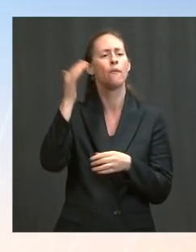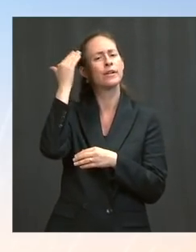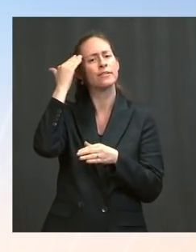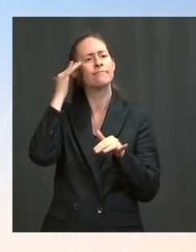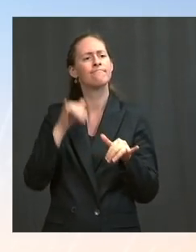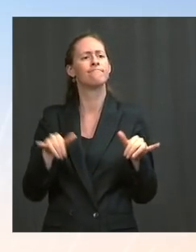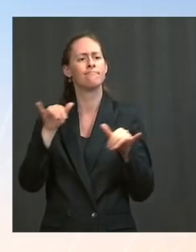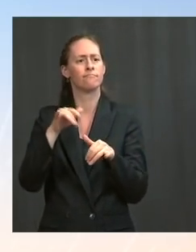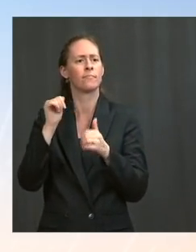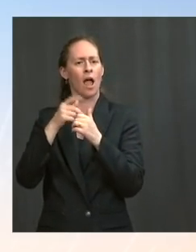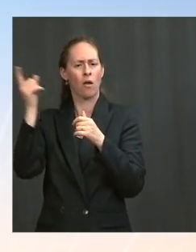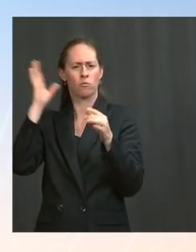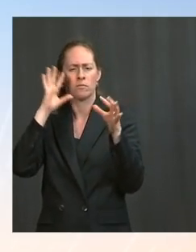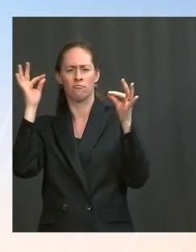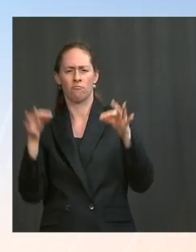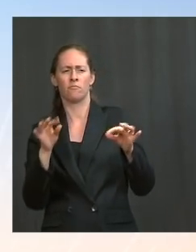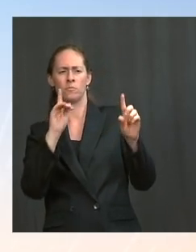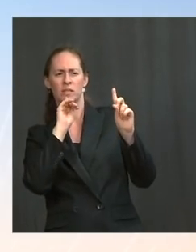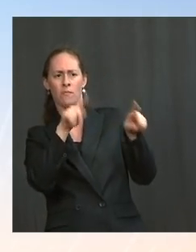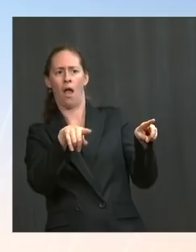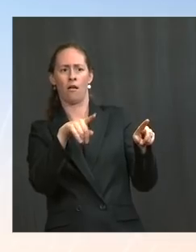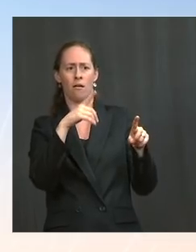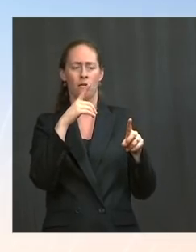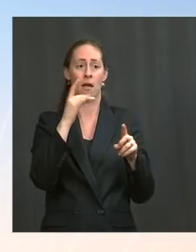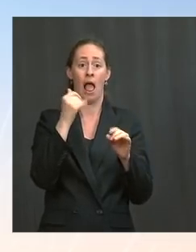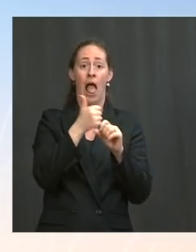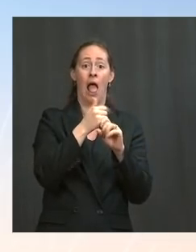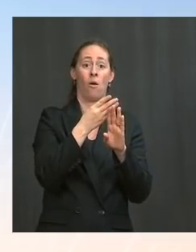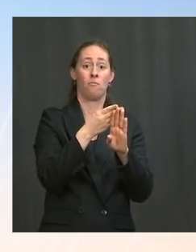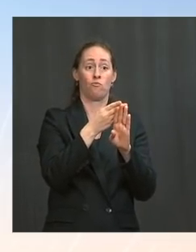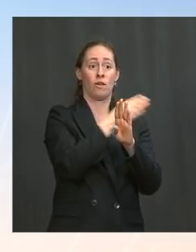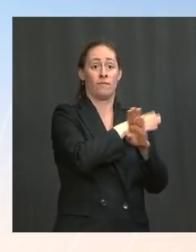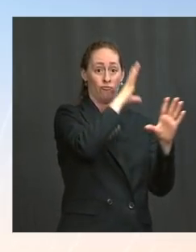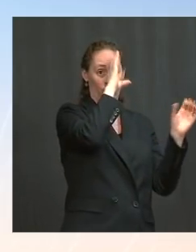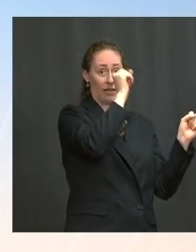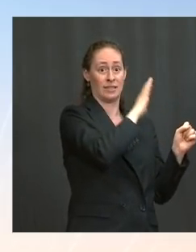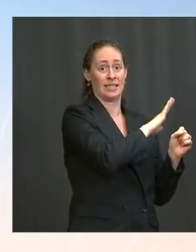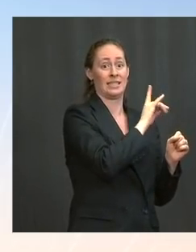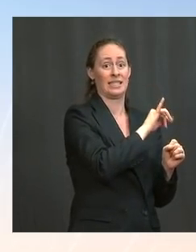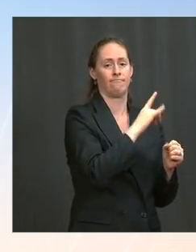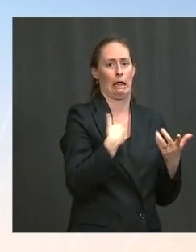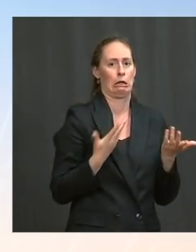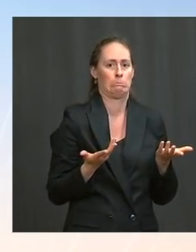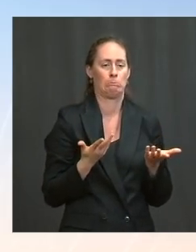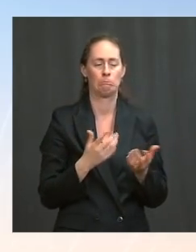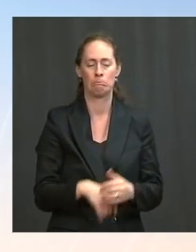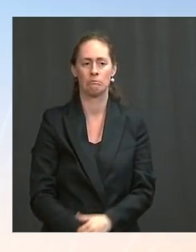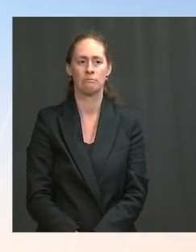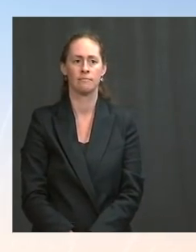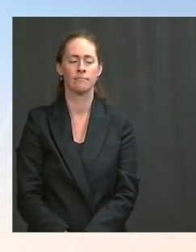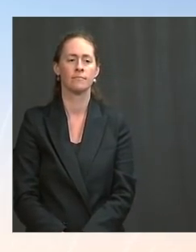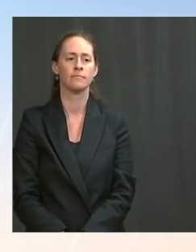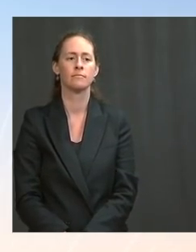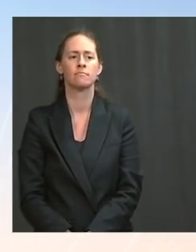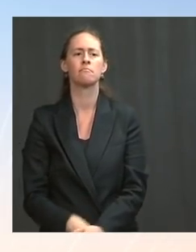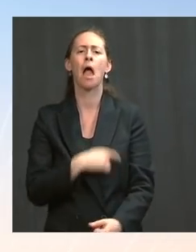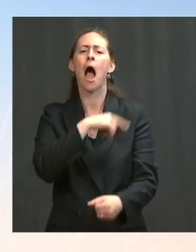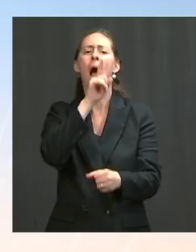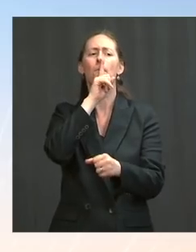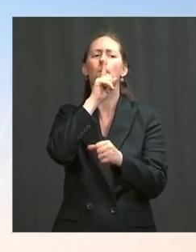I can't speak to the prior administration. The Press: But did it thwart imminent hostilities though? I mean not looking back. Like, was it retaliatory or was there another attack in the works